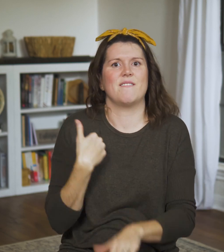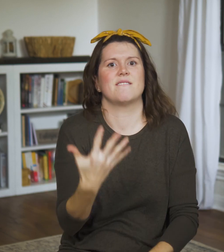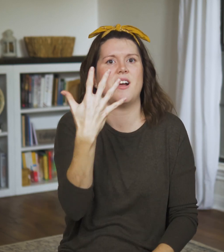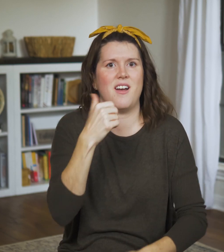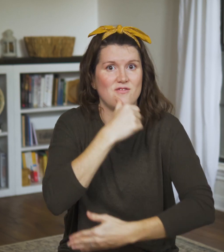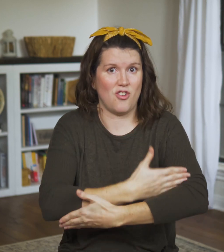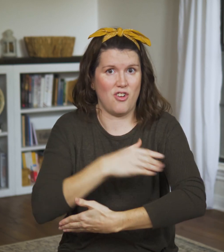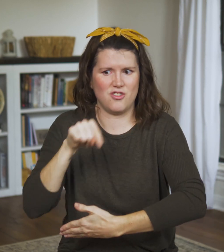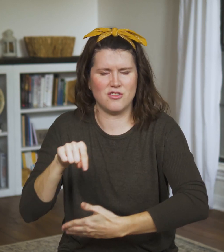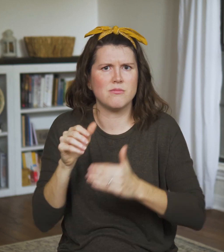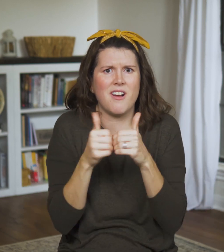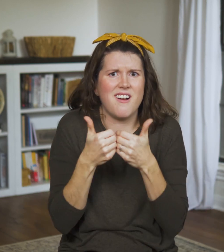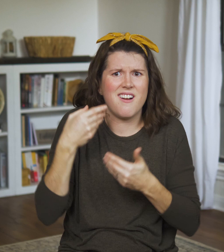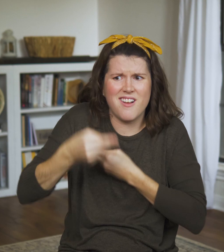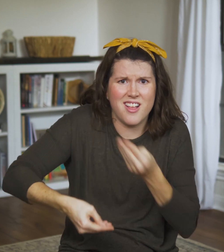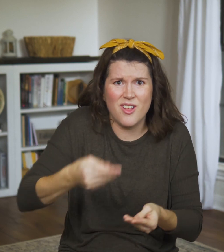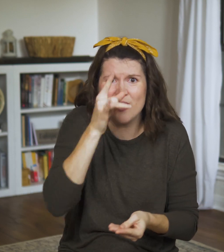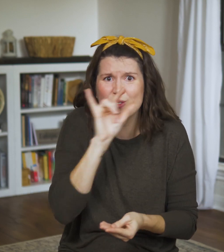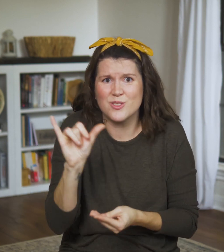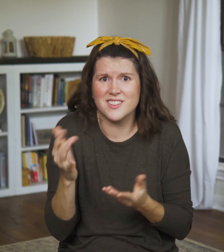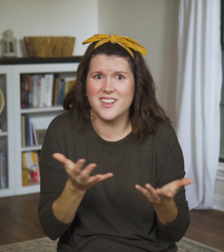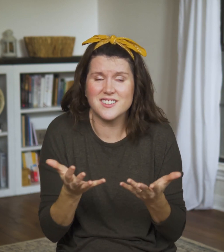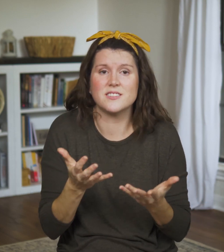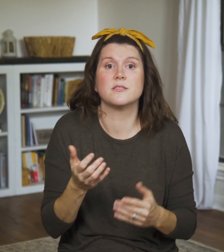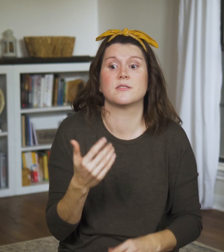and smaller plots of land to smaller tribes.